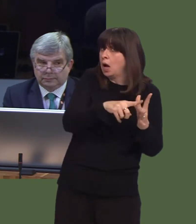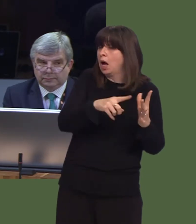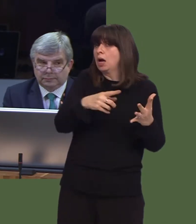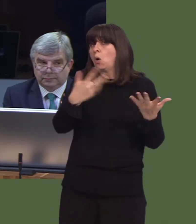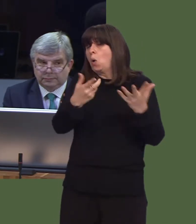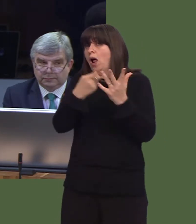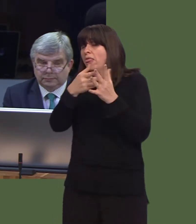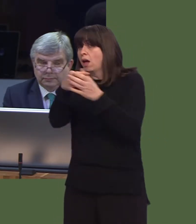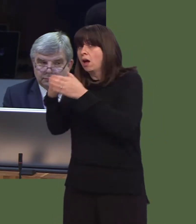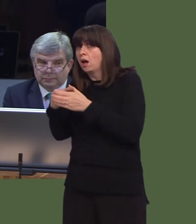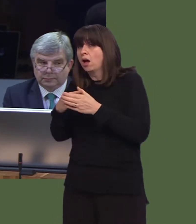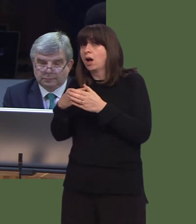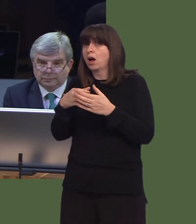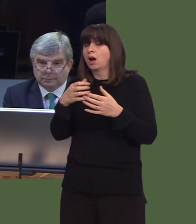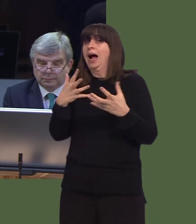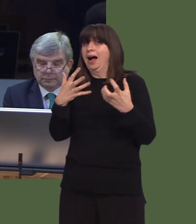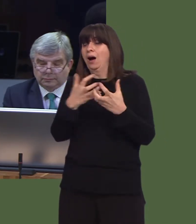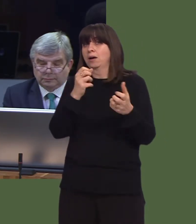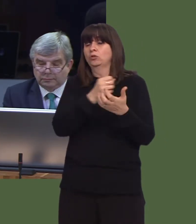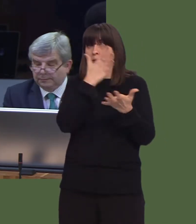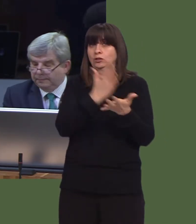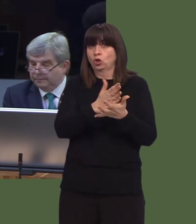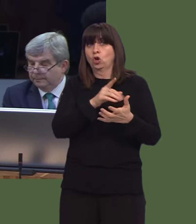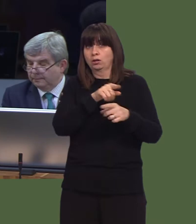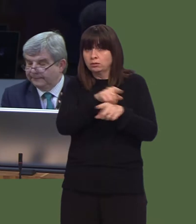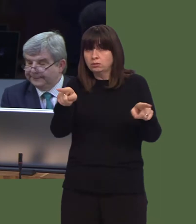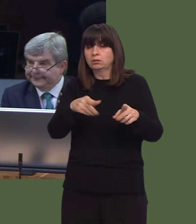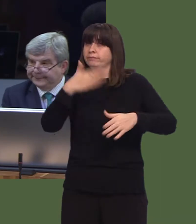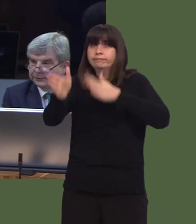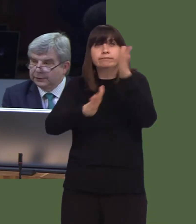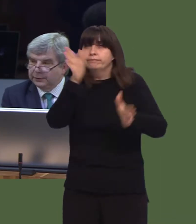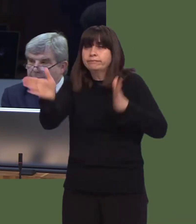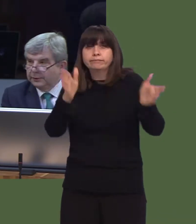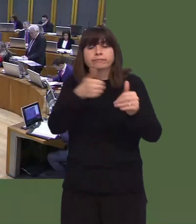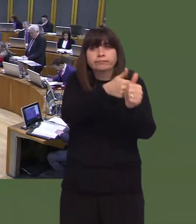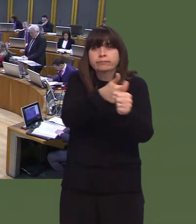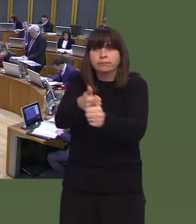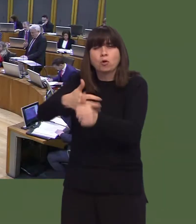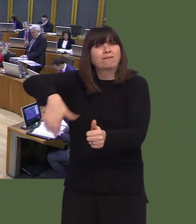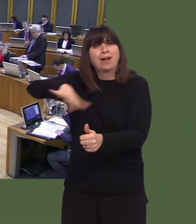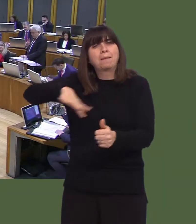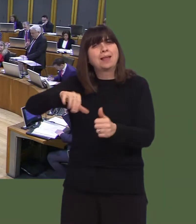to go into communities to ensure that they do their very best to support those families who are facing austerity?